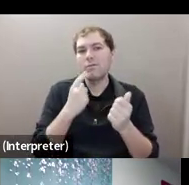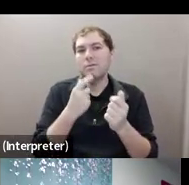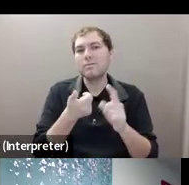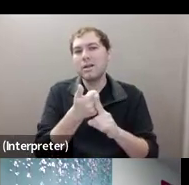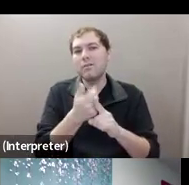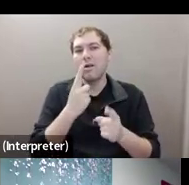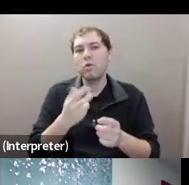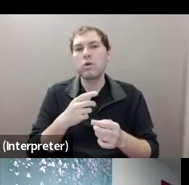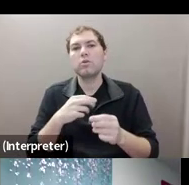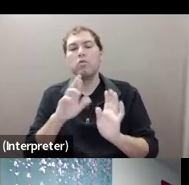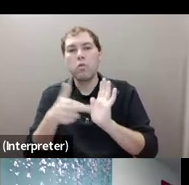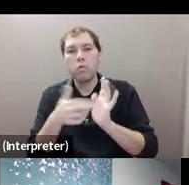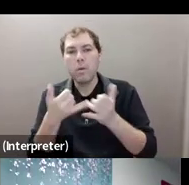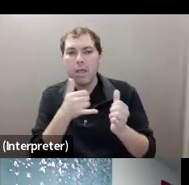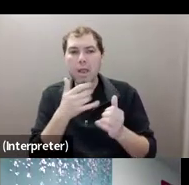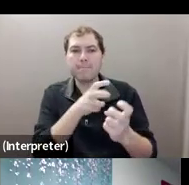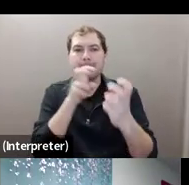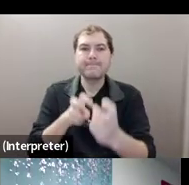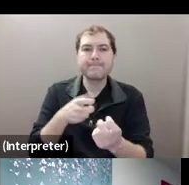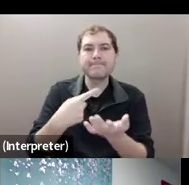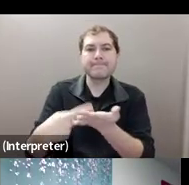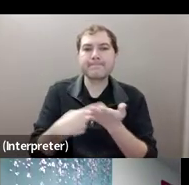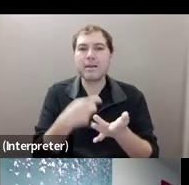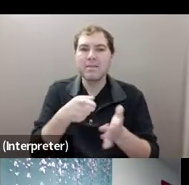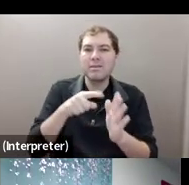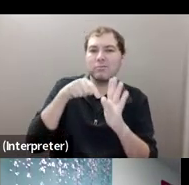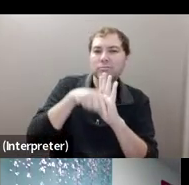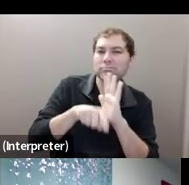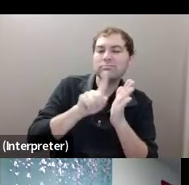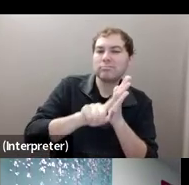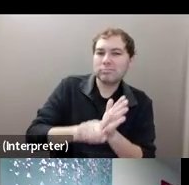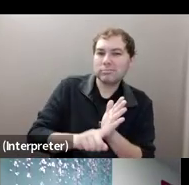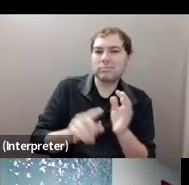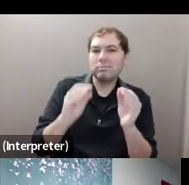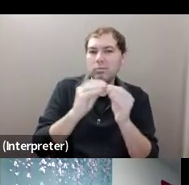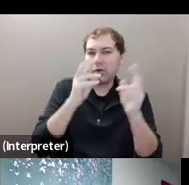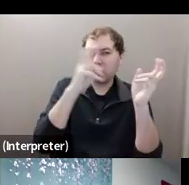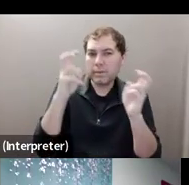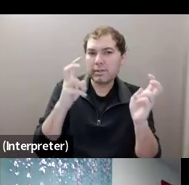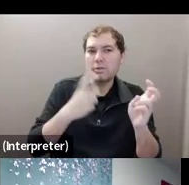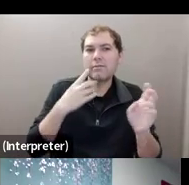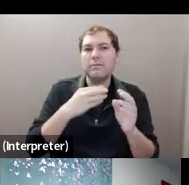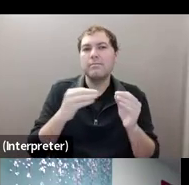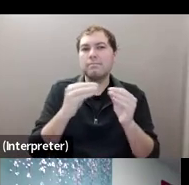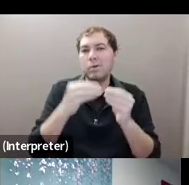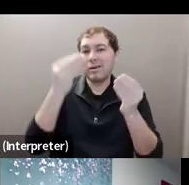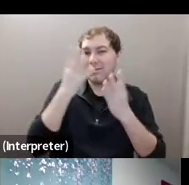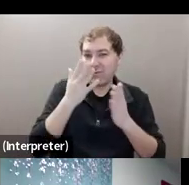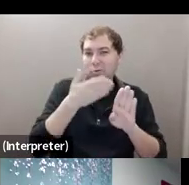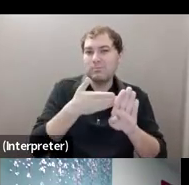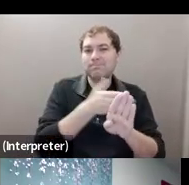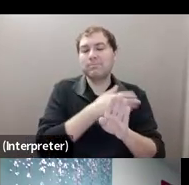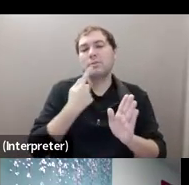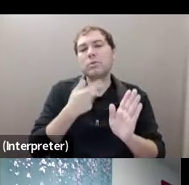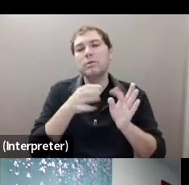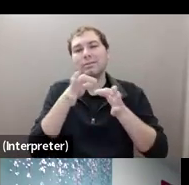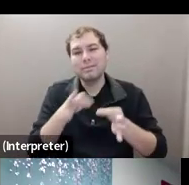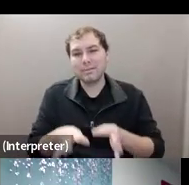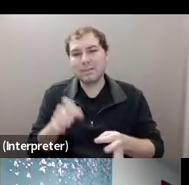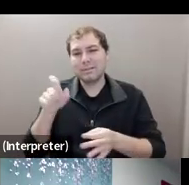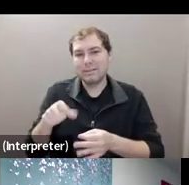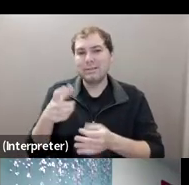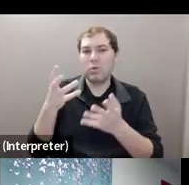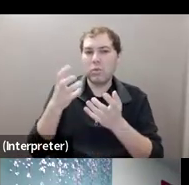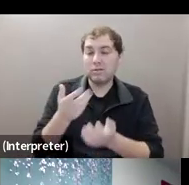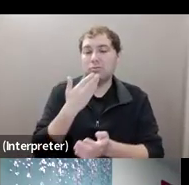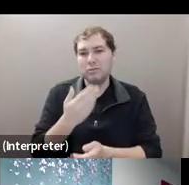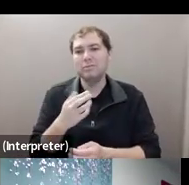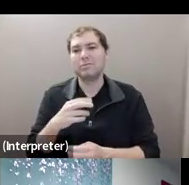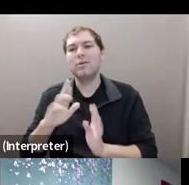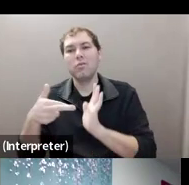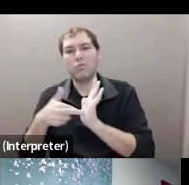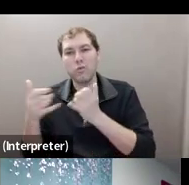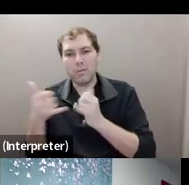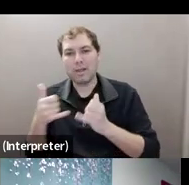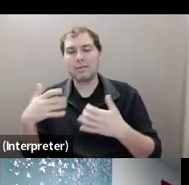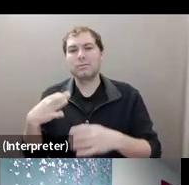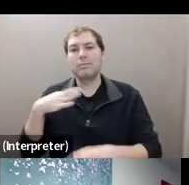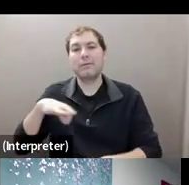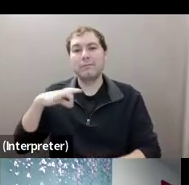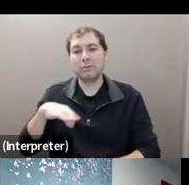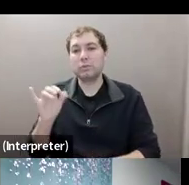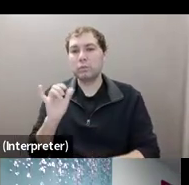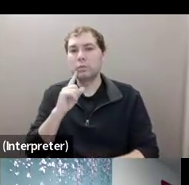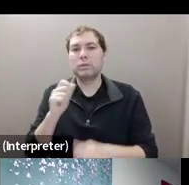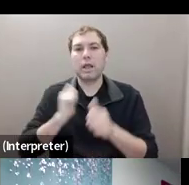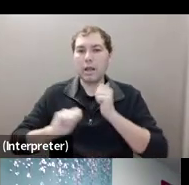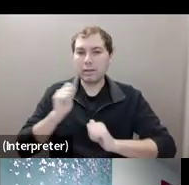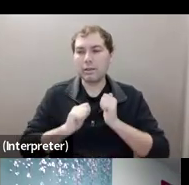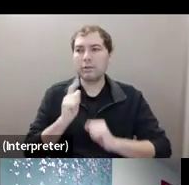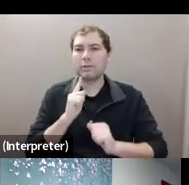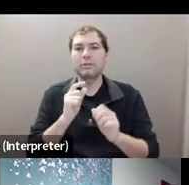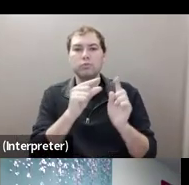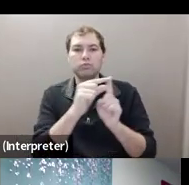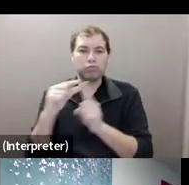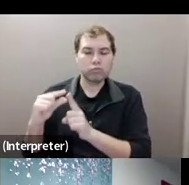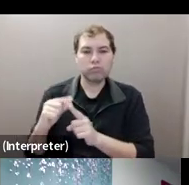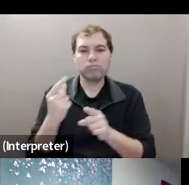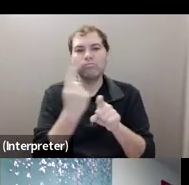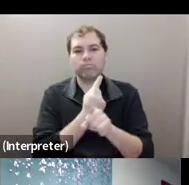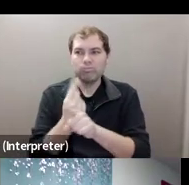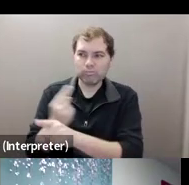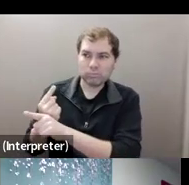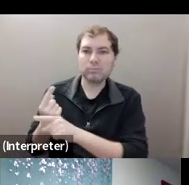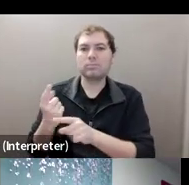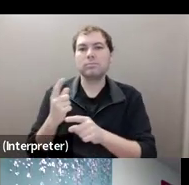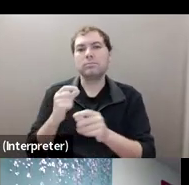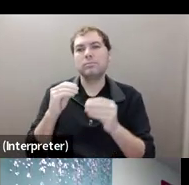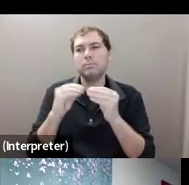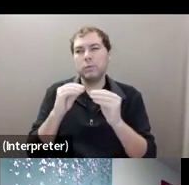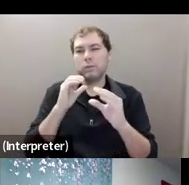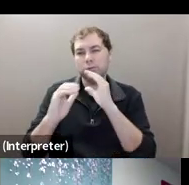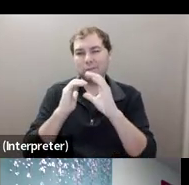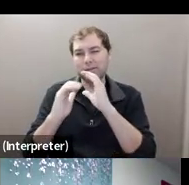Adam w/APRIL: recommending. They do some research on the topic they want to address. So they have more background info to better explain their needs or once. And I think that's that's great. Again, role playing is really beneficial to act it out and get your words in order, so you can really communicate. Well, what your needs are.